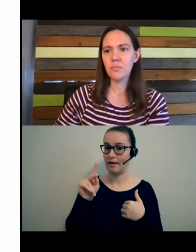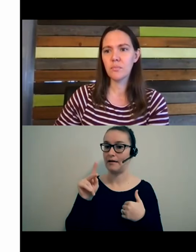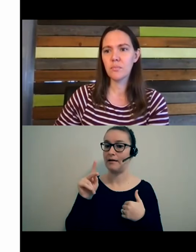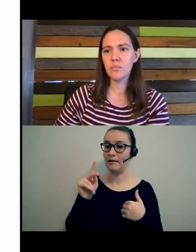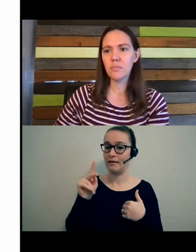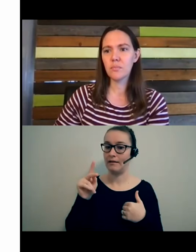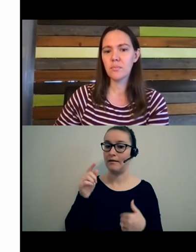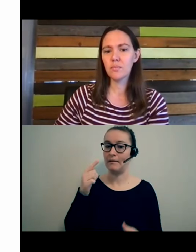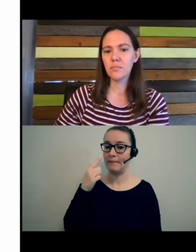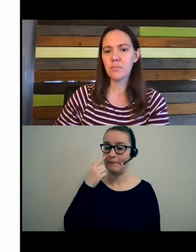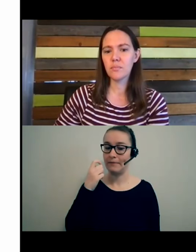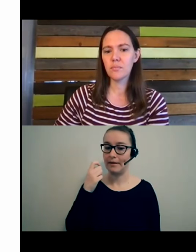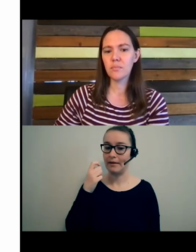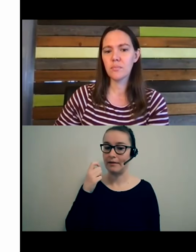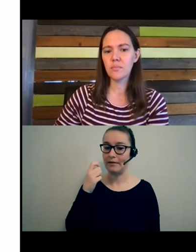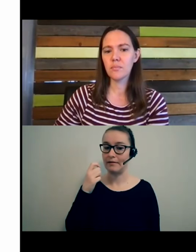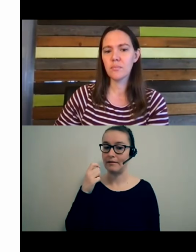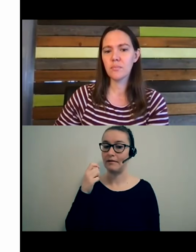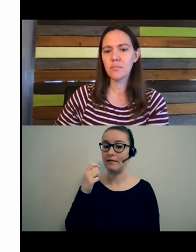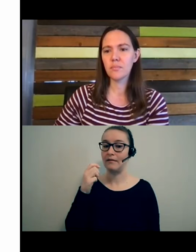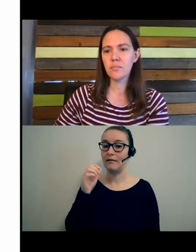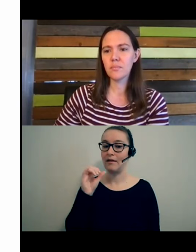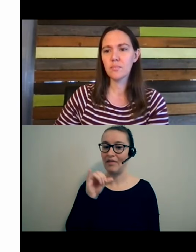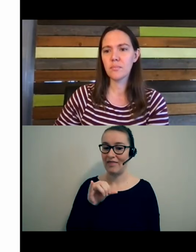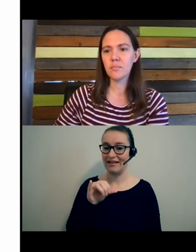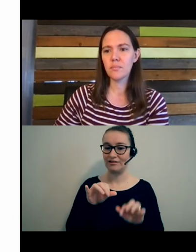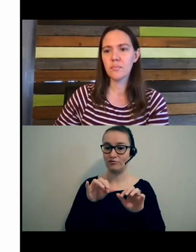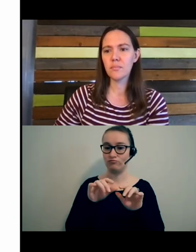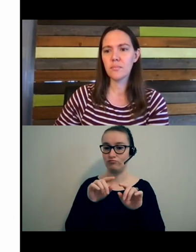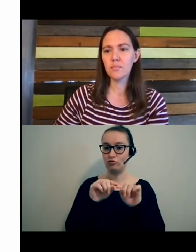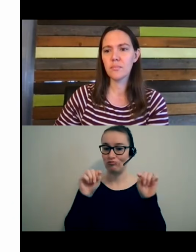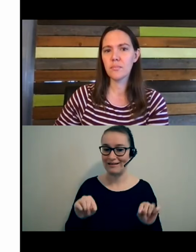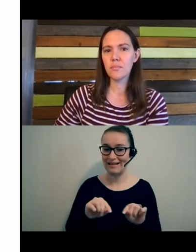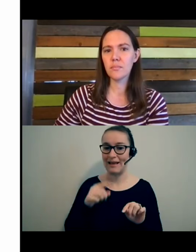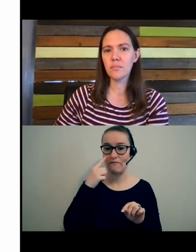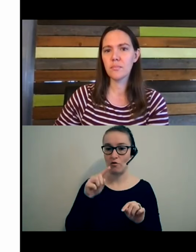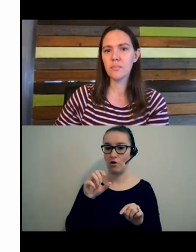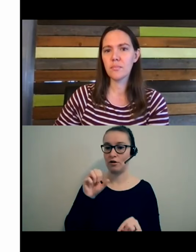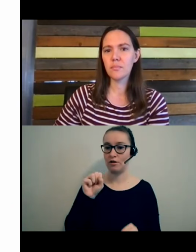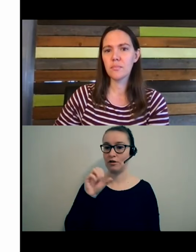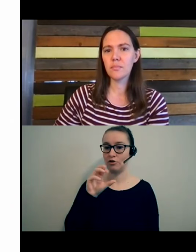That is accessible for screen reader and Braille reader, so hopefully the captioner has that.